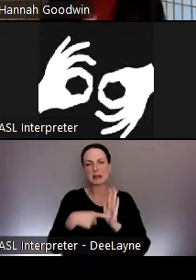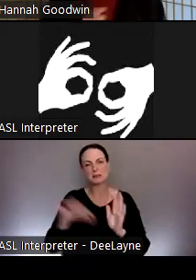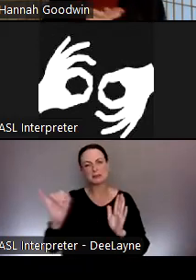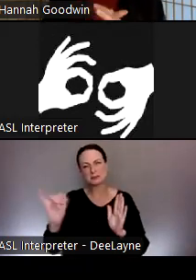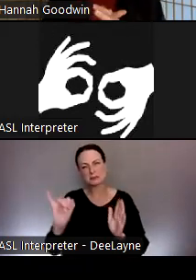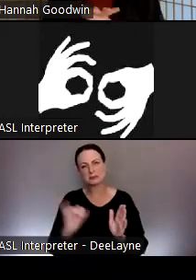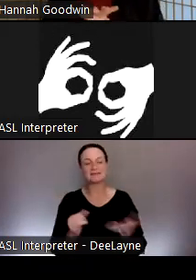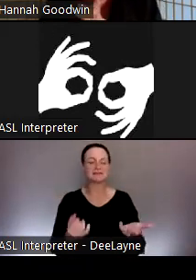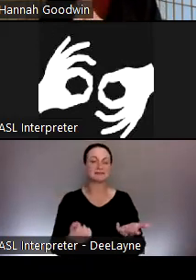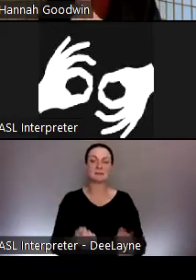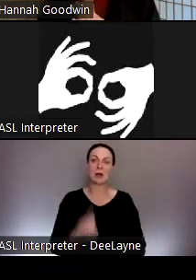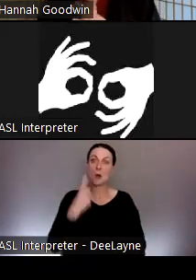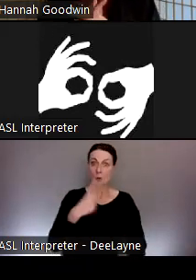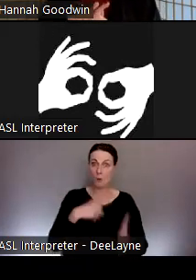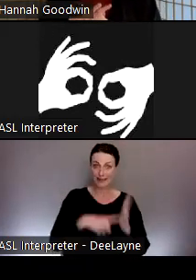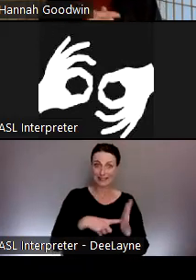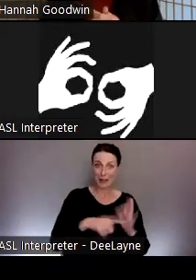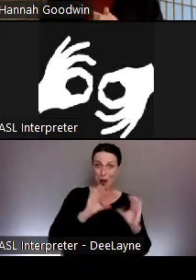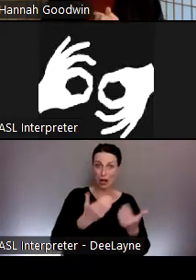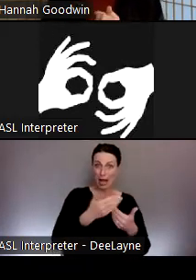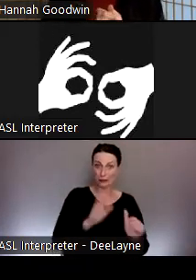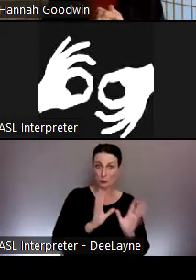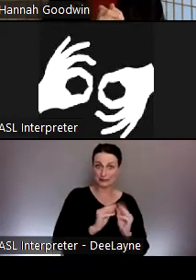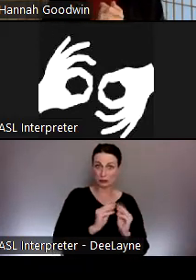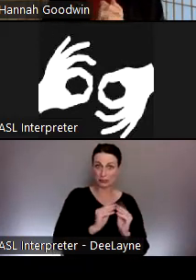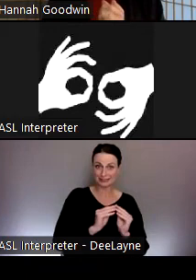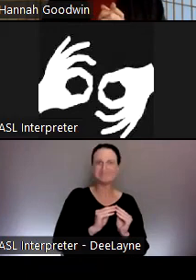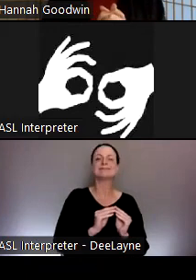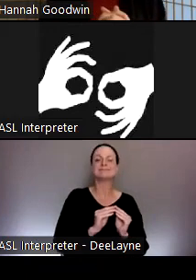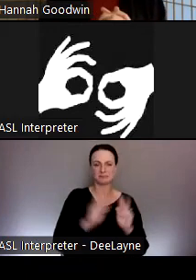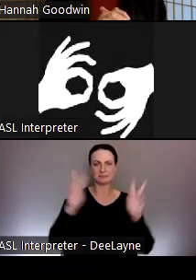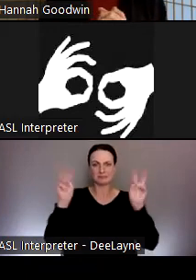So an example of a classroom session could be that,